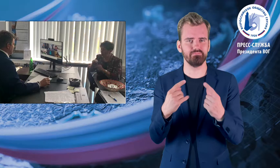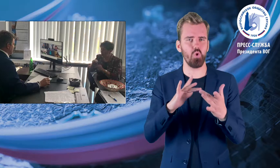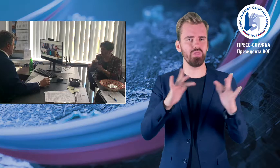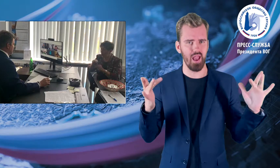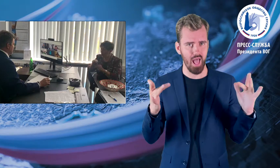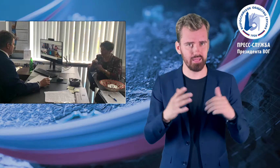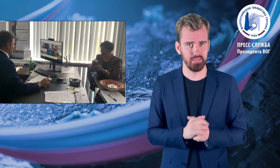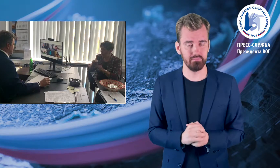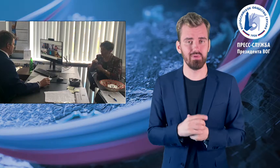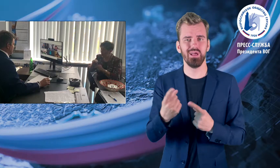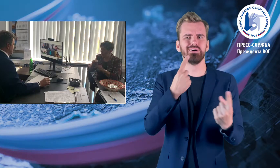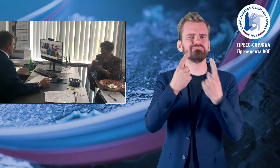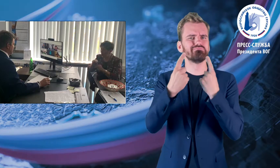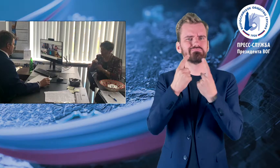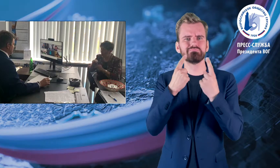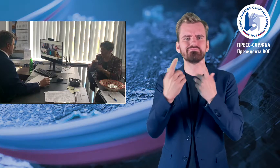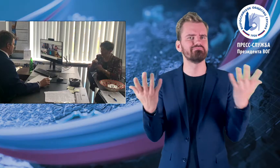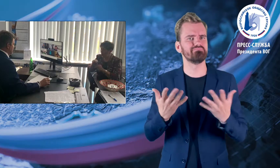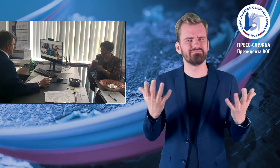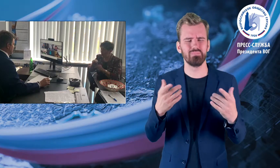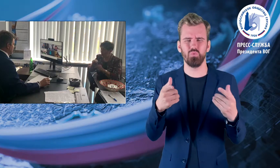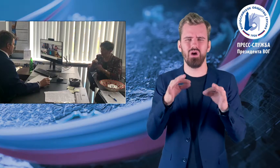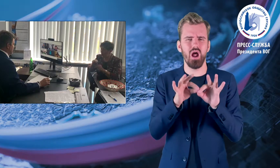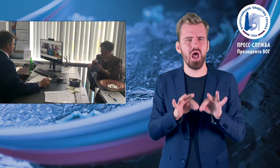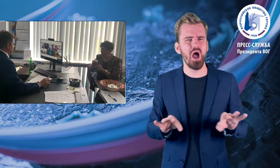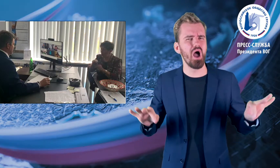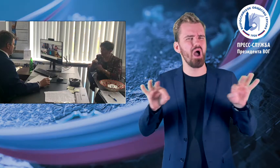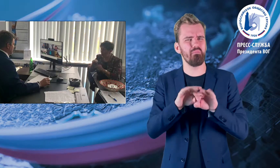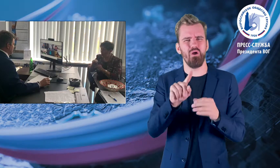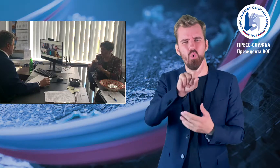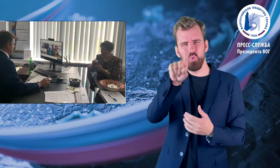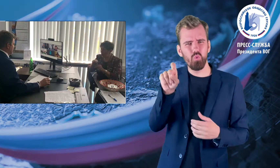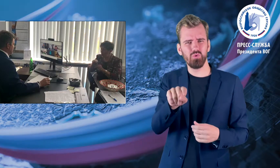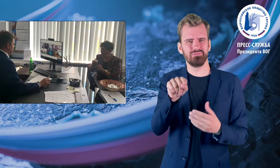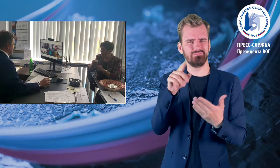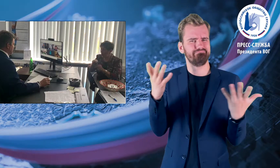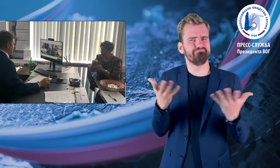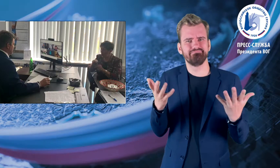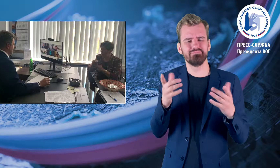They discussed significant issues related to solving